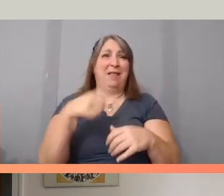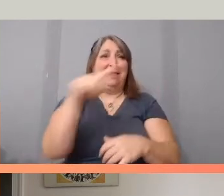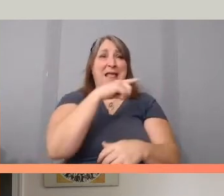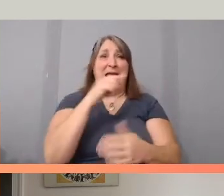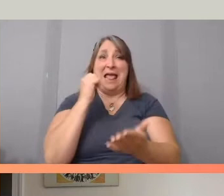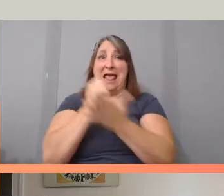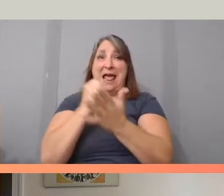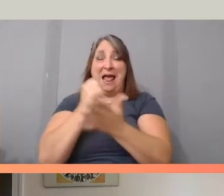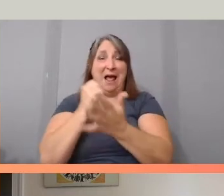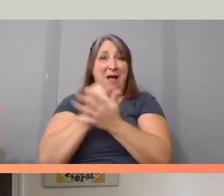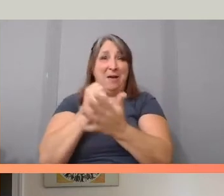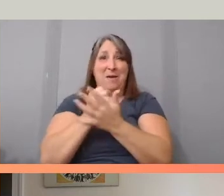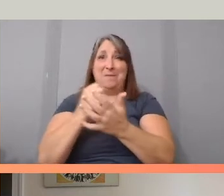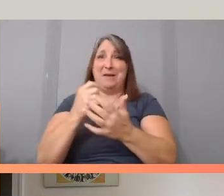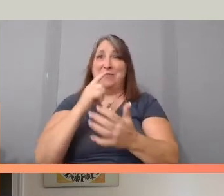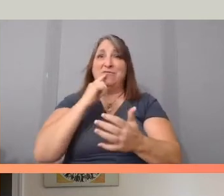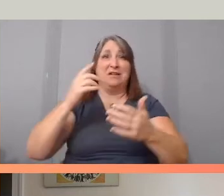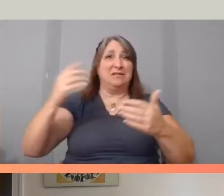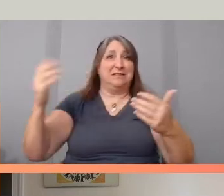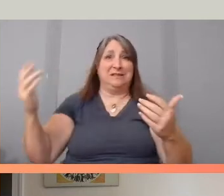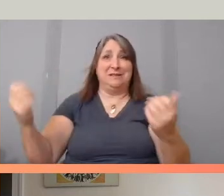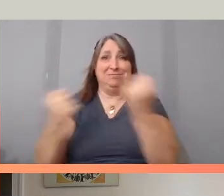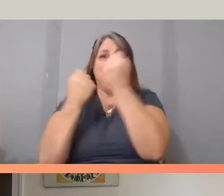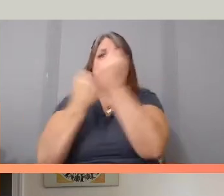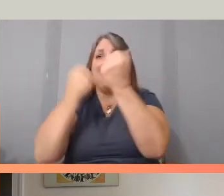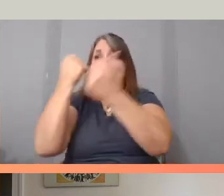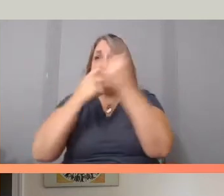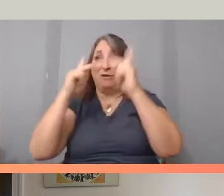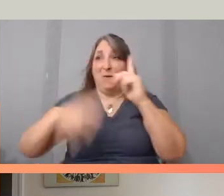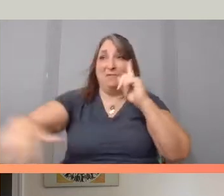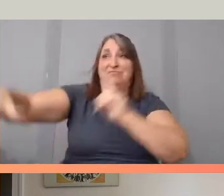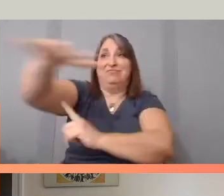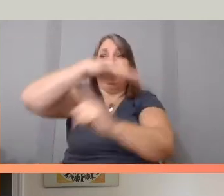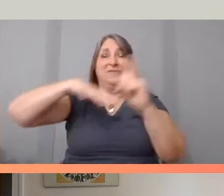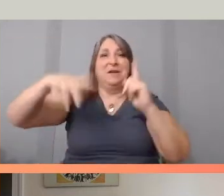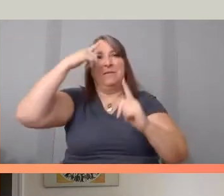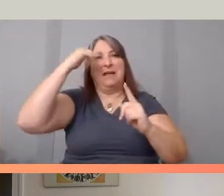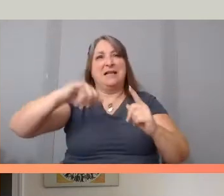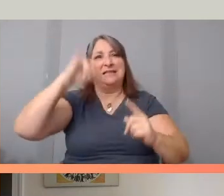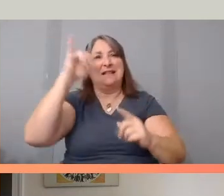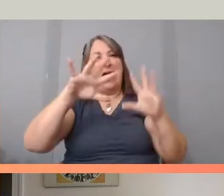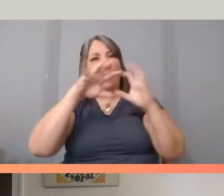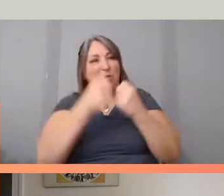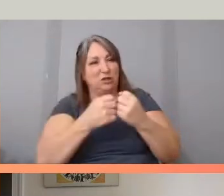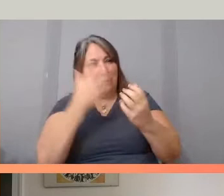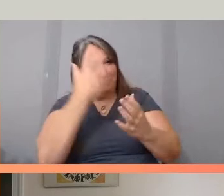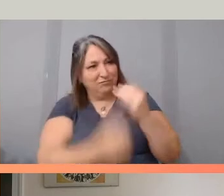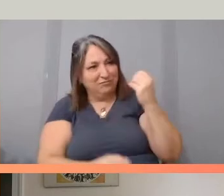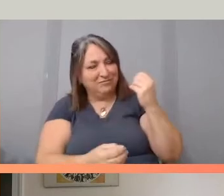And, and I think because of kind of the absence of that workshop, we've had to create